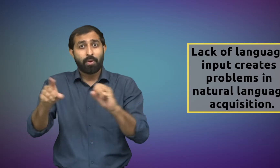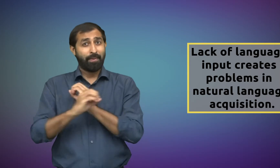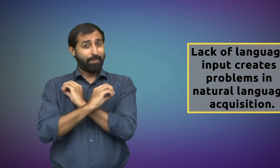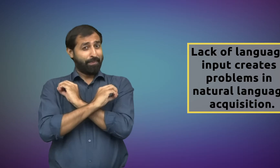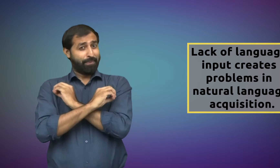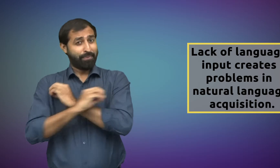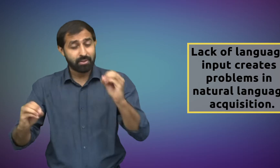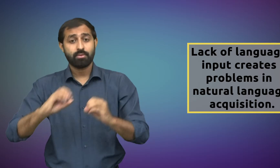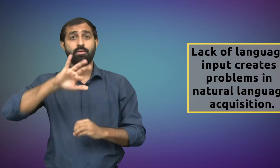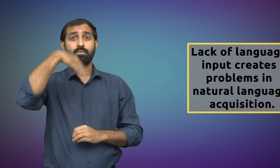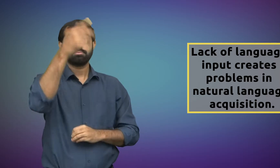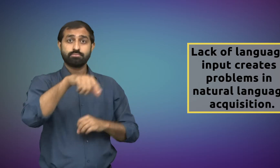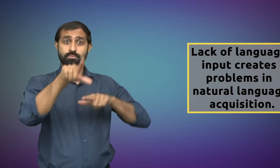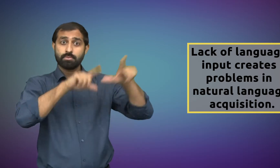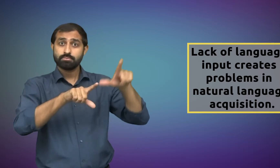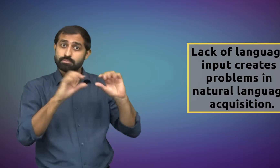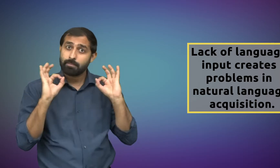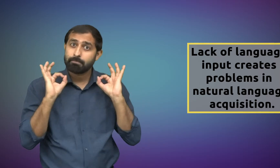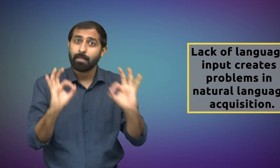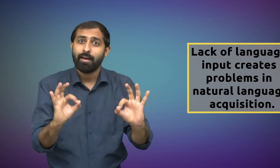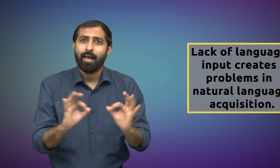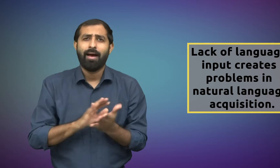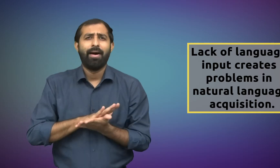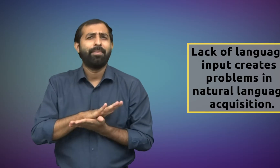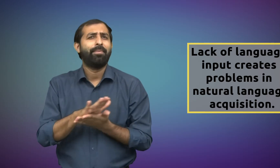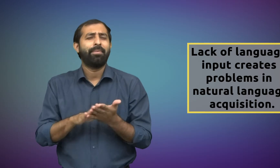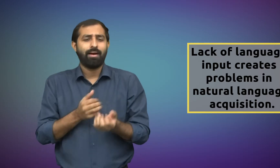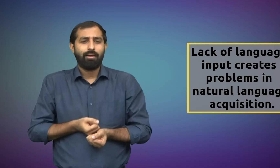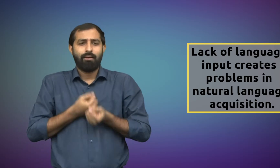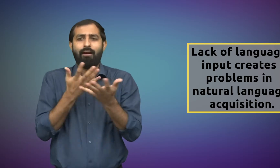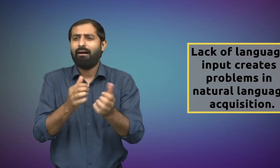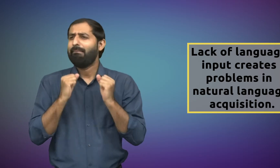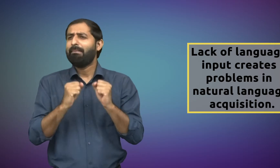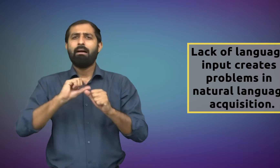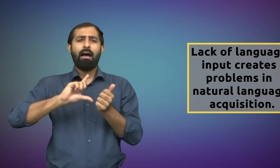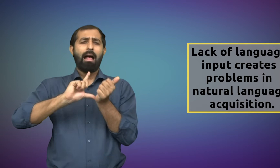2. Lack of language input creates problems in natural language acquisition.